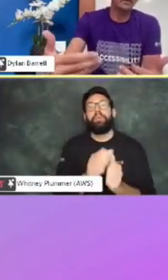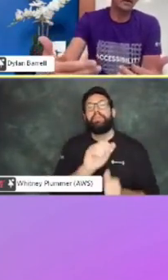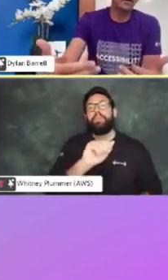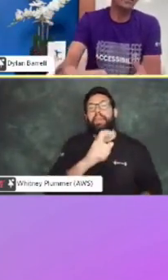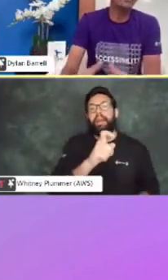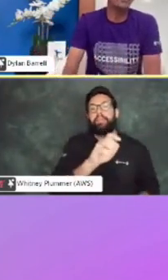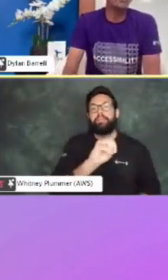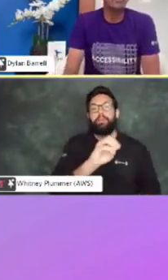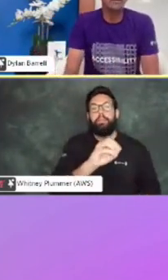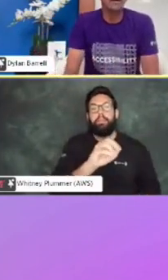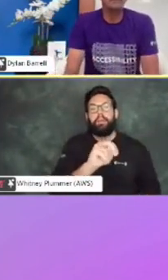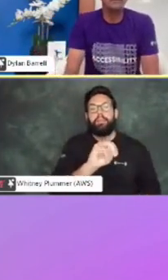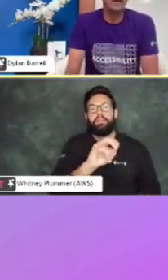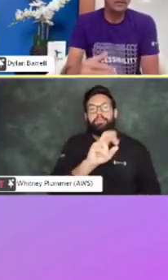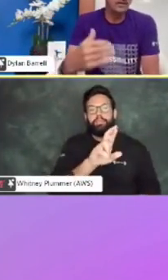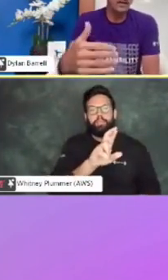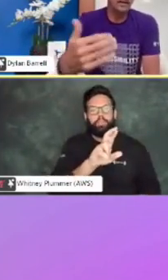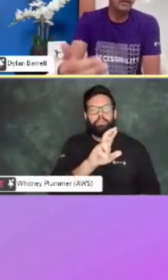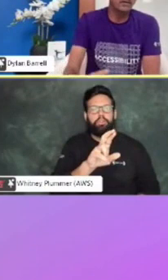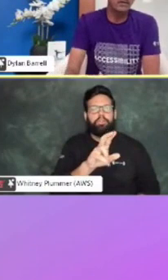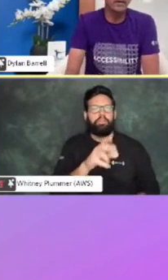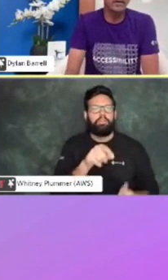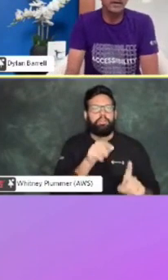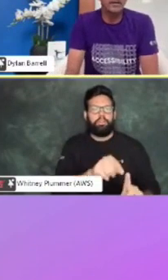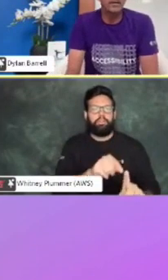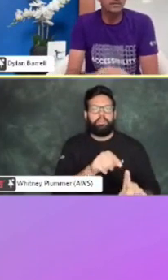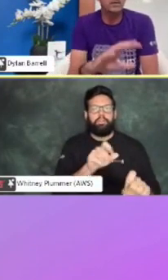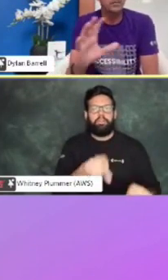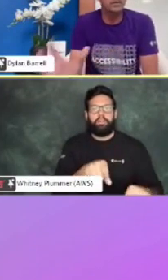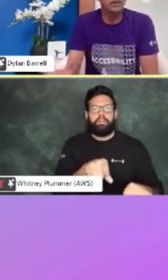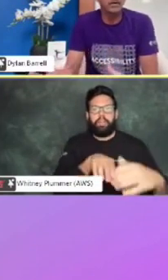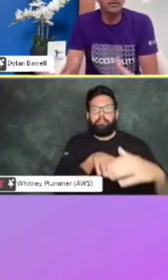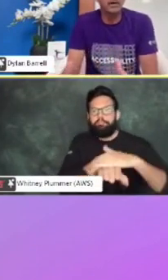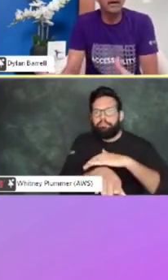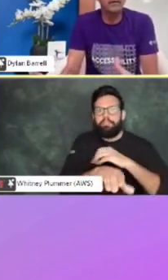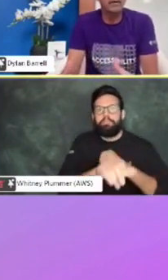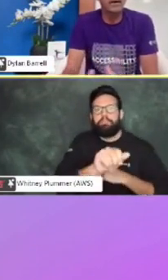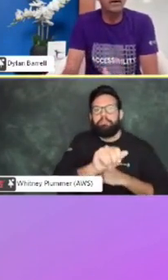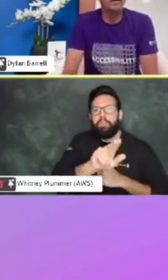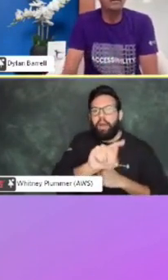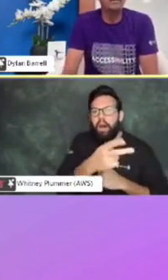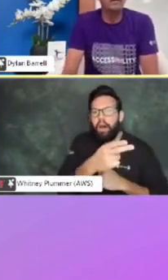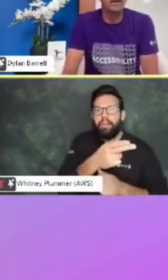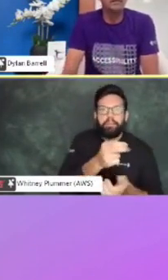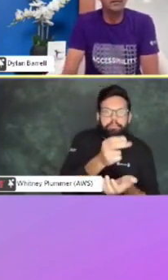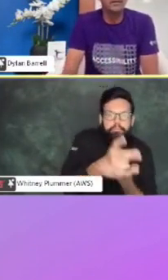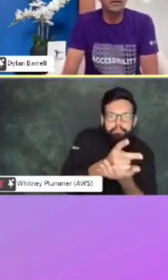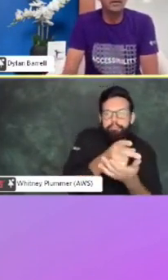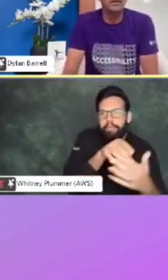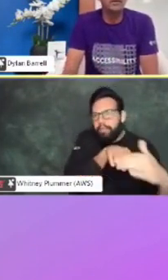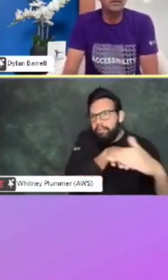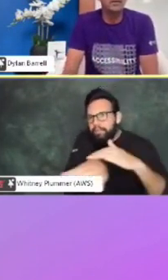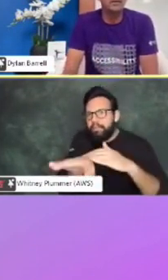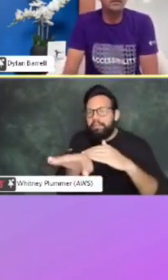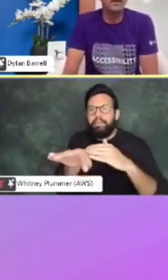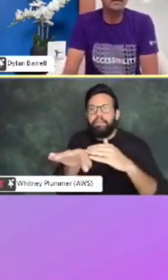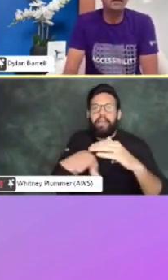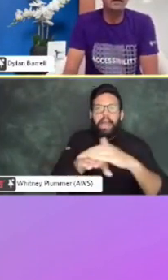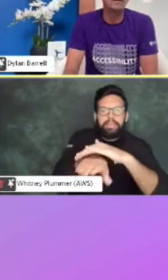log into applications and get through the authentication. We support a wide array of different types of authentication to be able to do that.